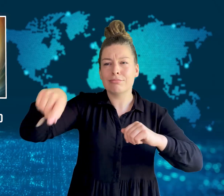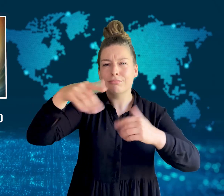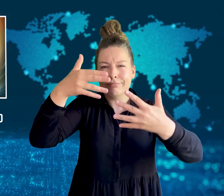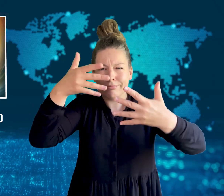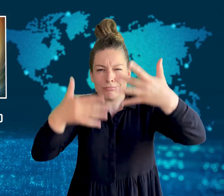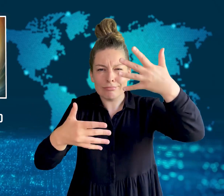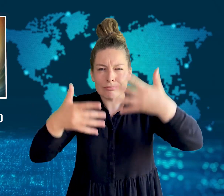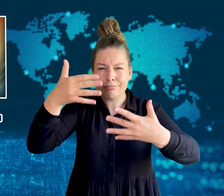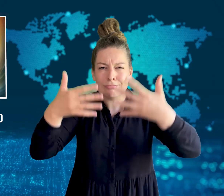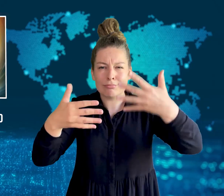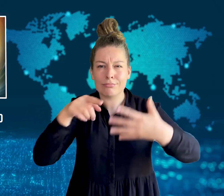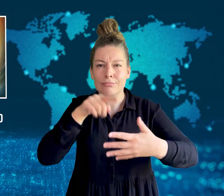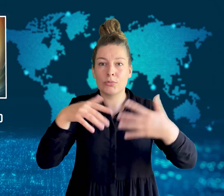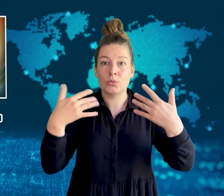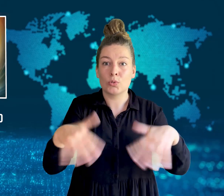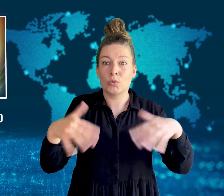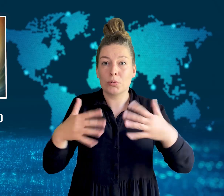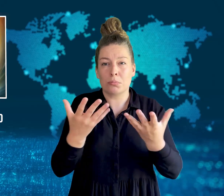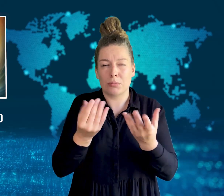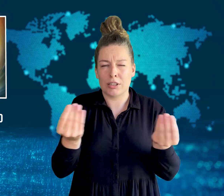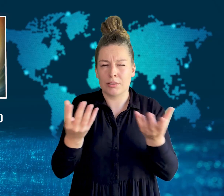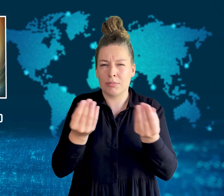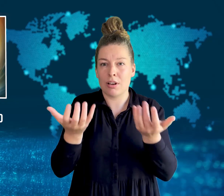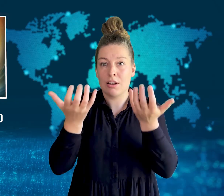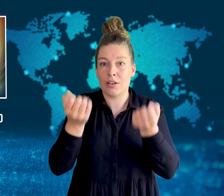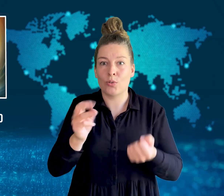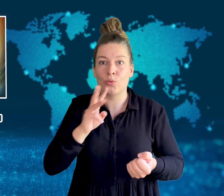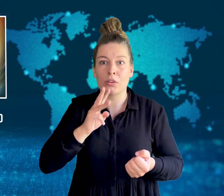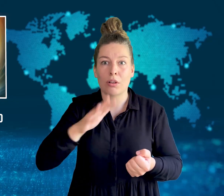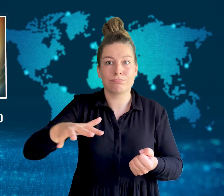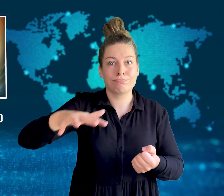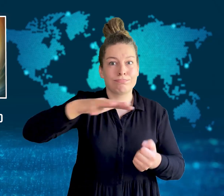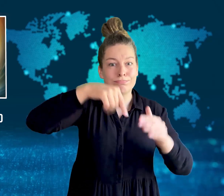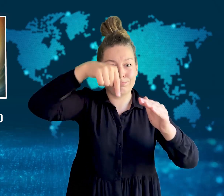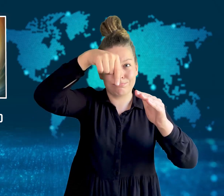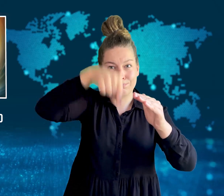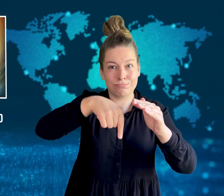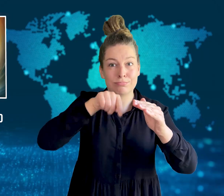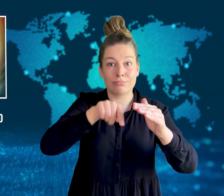The layer is above the rock and magma layer that surrounds